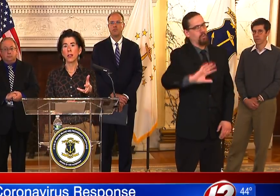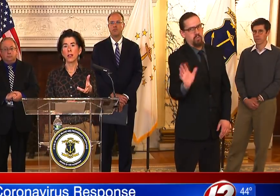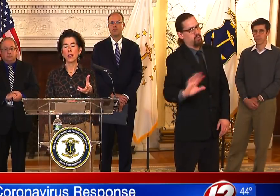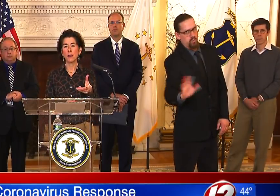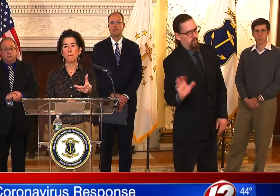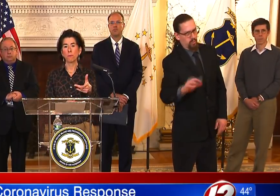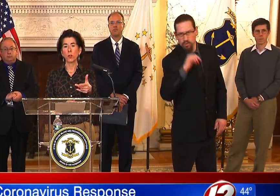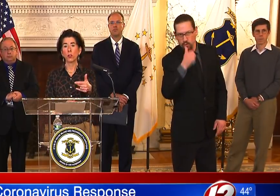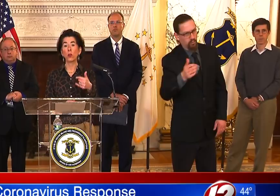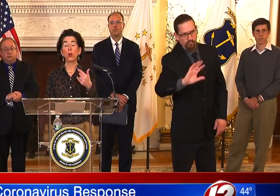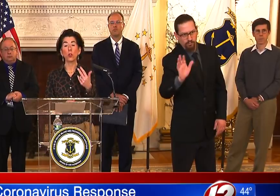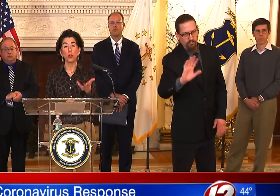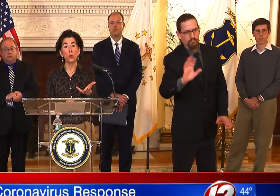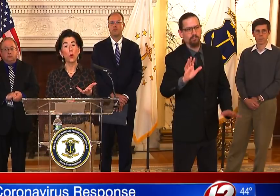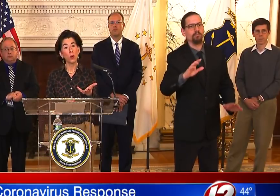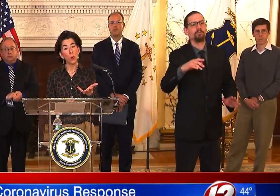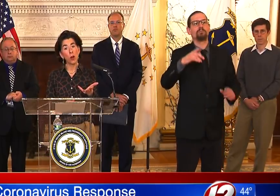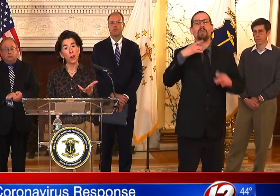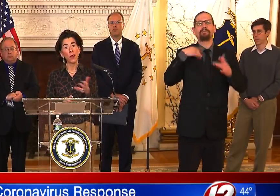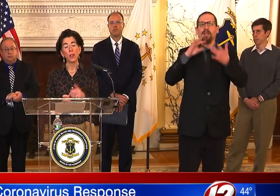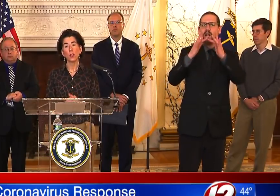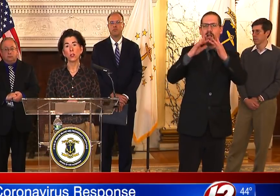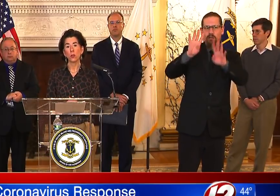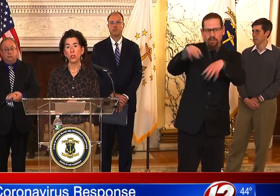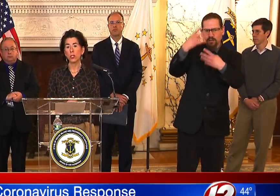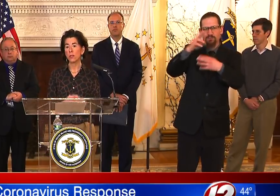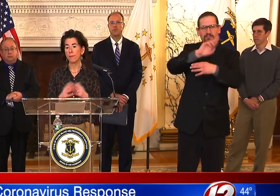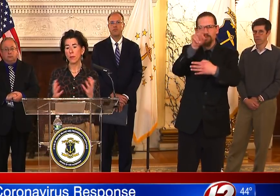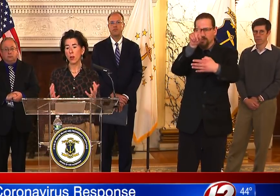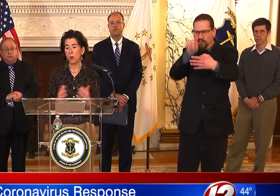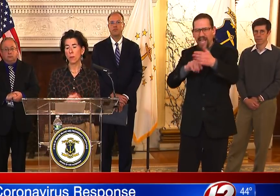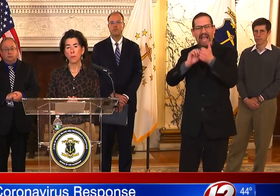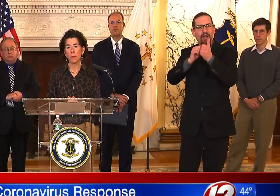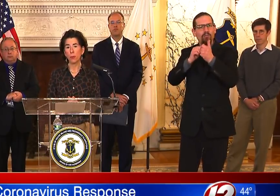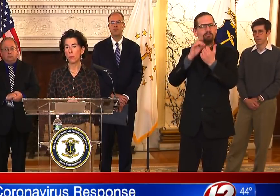YOU COULD LOCK IT ONLINE.